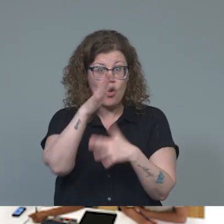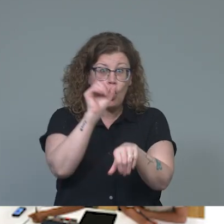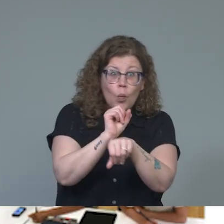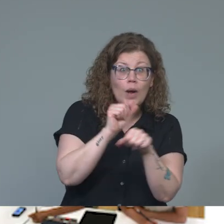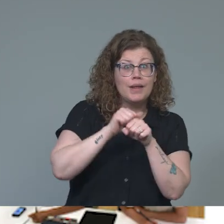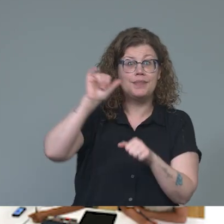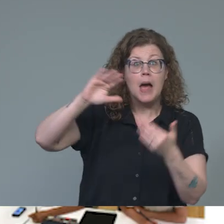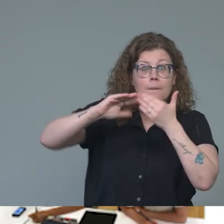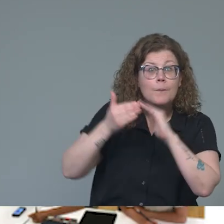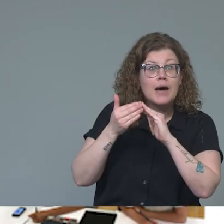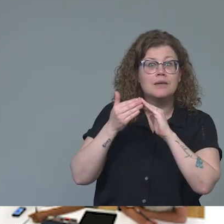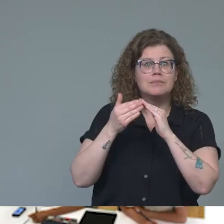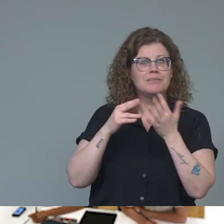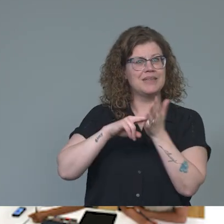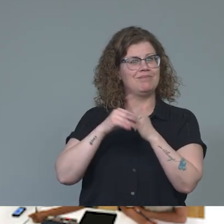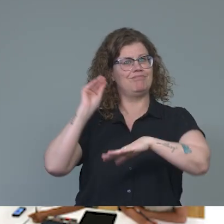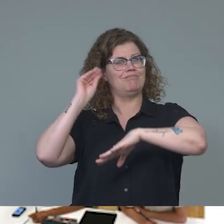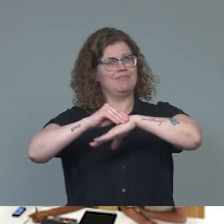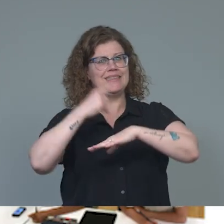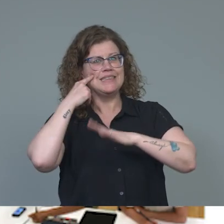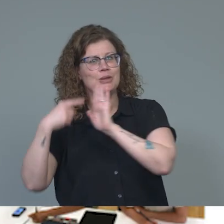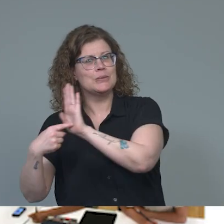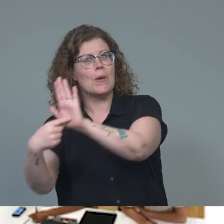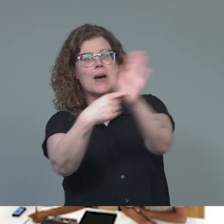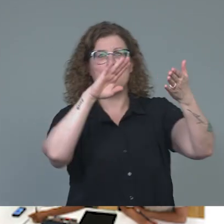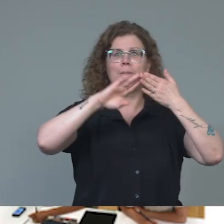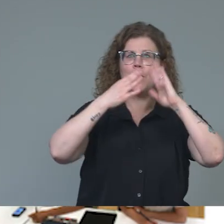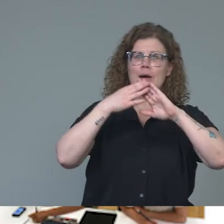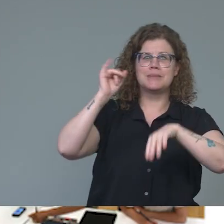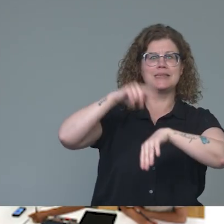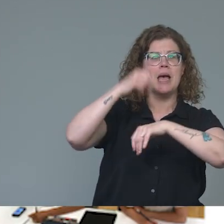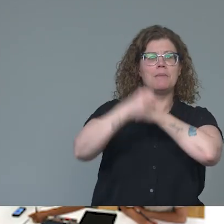process, so here's where that communications and documentation piece becomes really important.